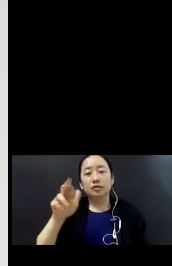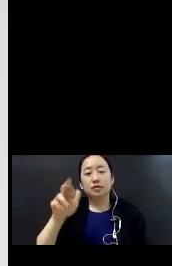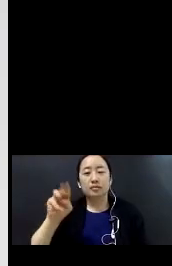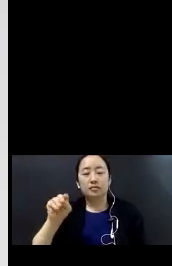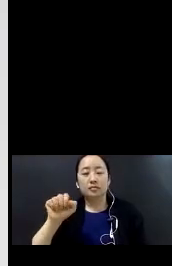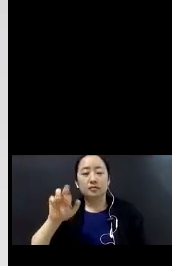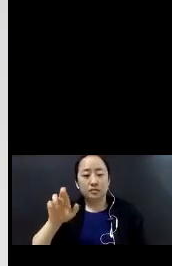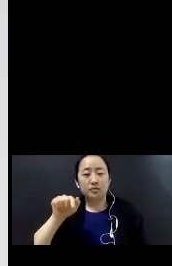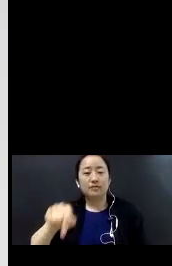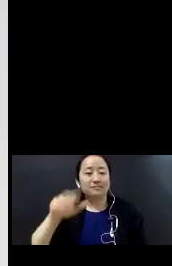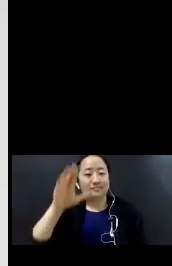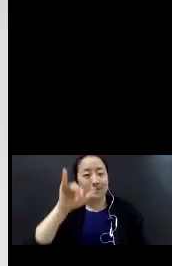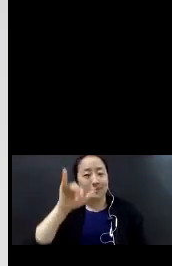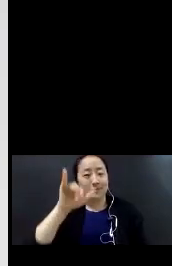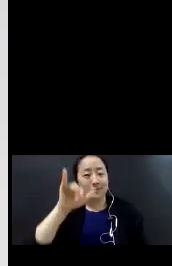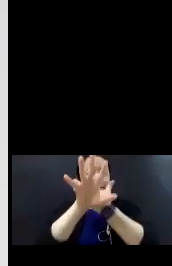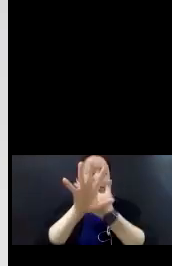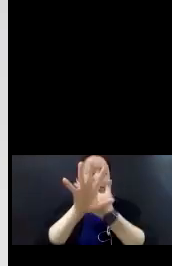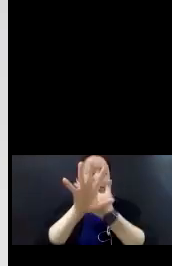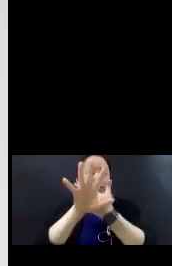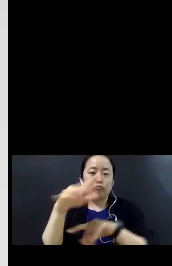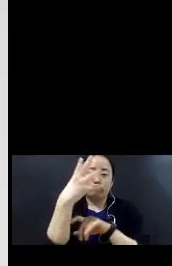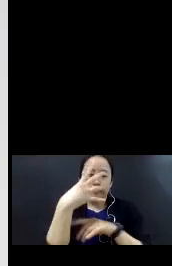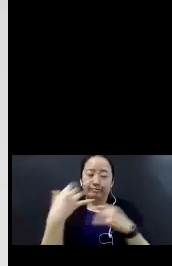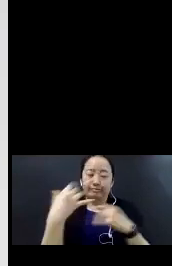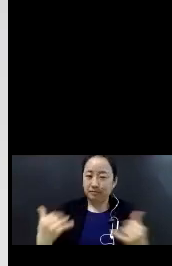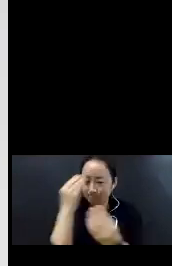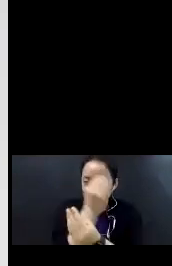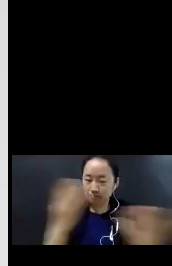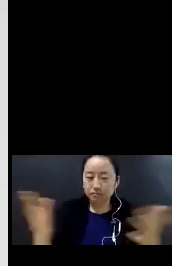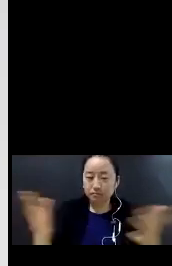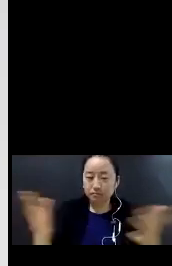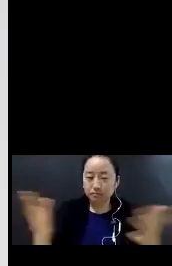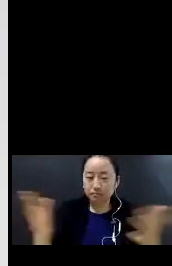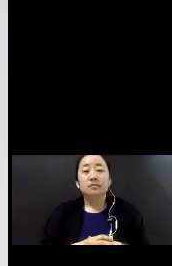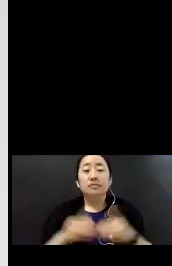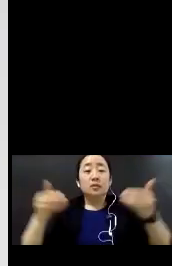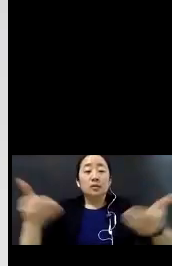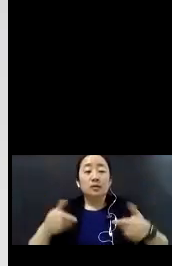RECORDED, JUST SO EVERYONE IS AWARE. I WANTED TO WELCOME YOU TO THE FIRST WisTECH TRAINING